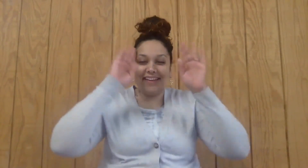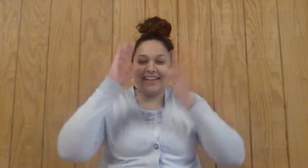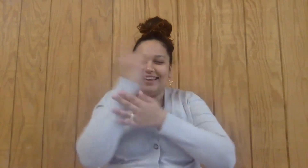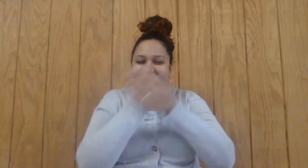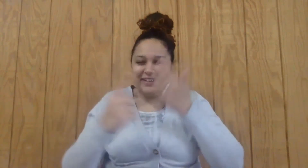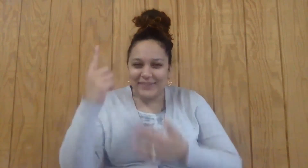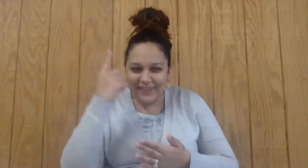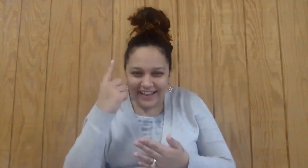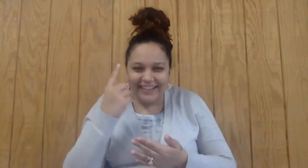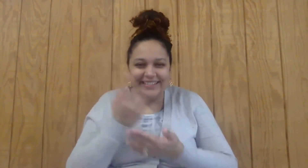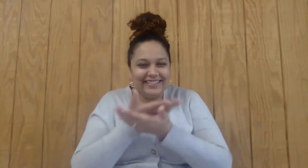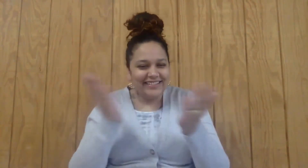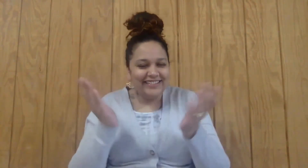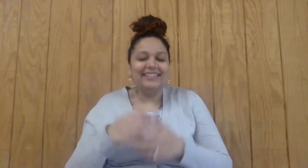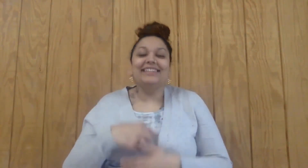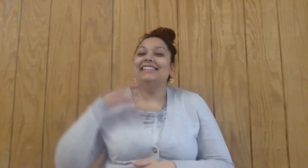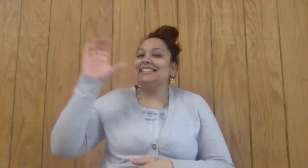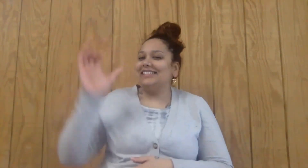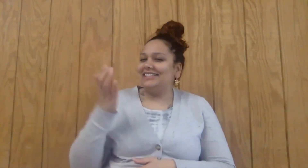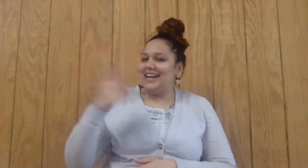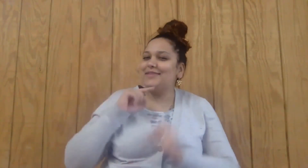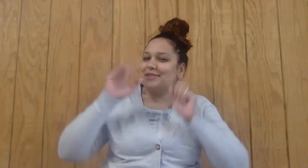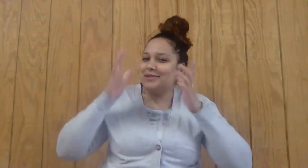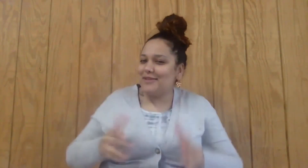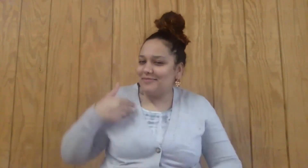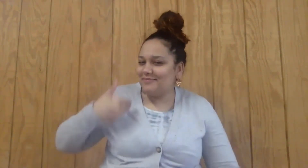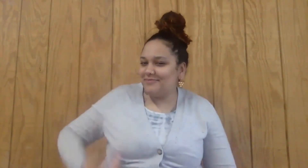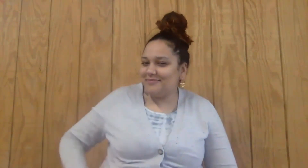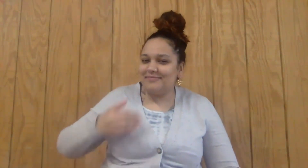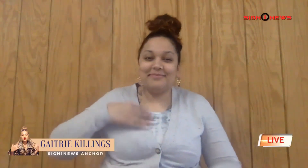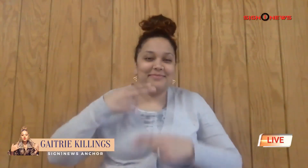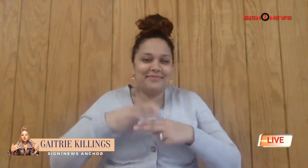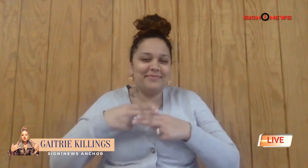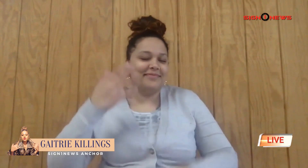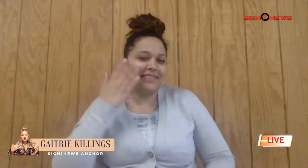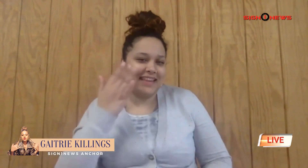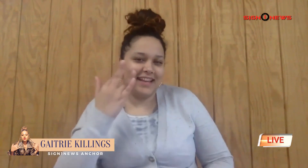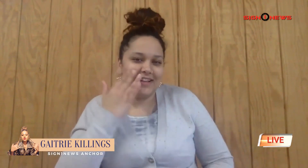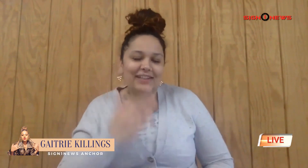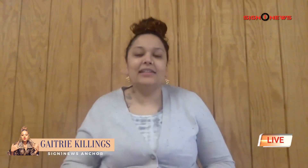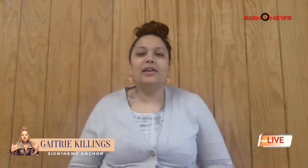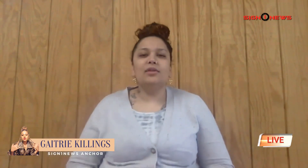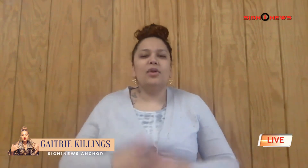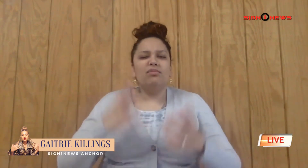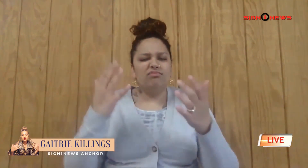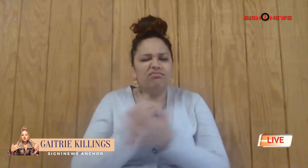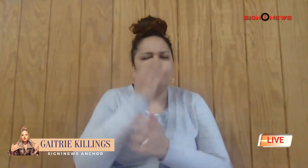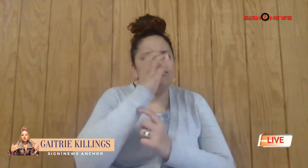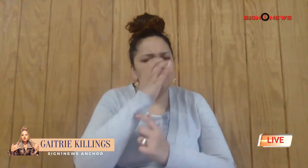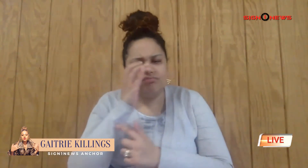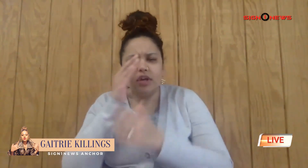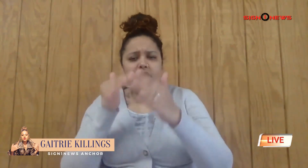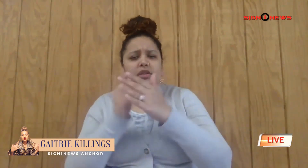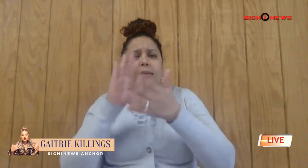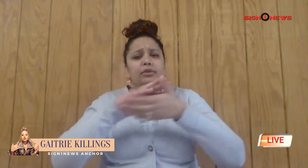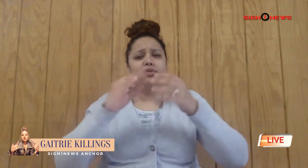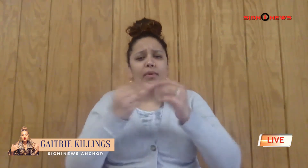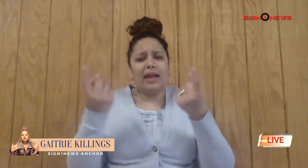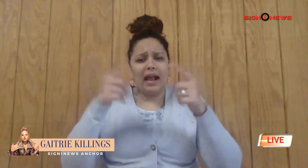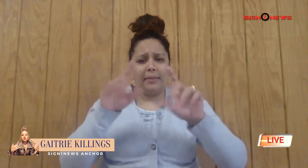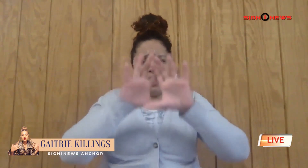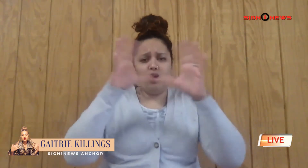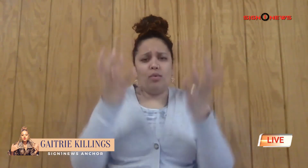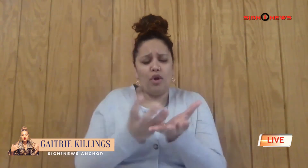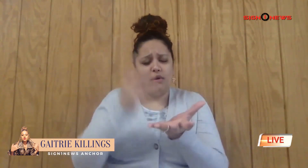Hello everyone I'm Sign1News a Gaitrie Killings here's a quick look at the top trending stories